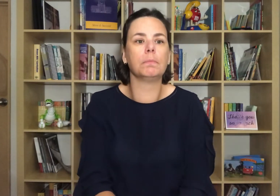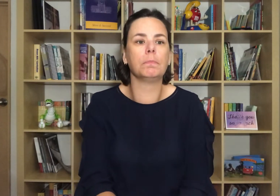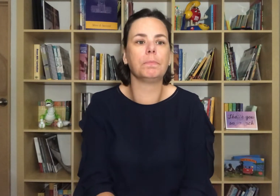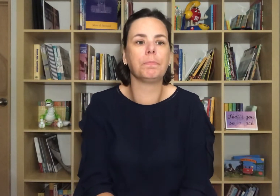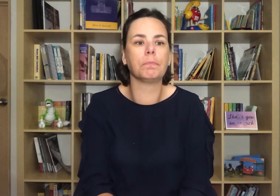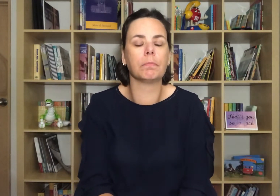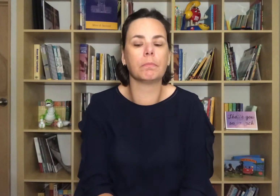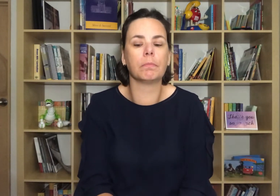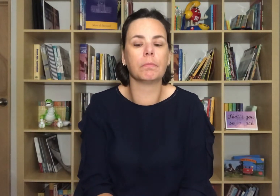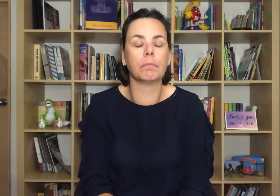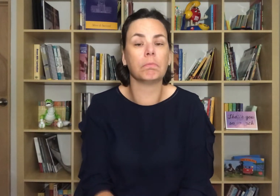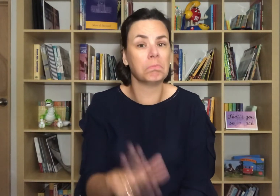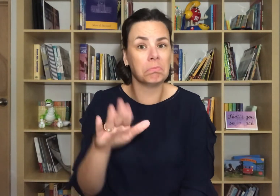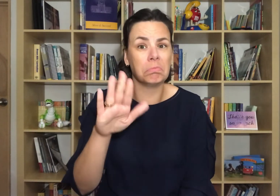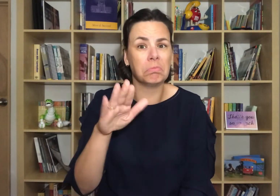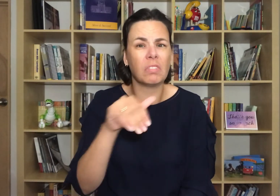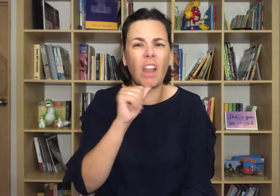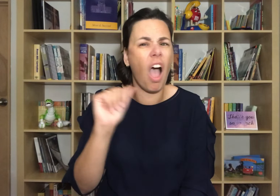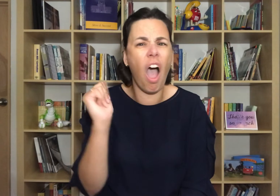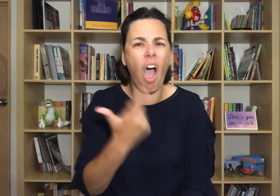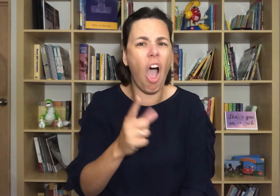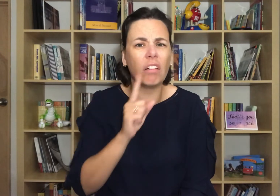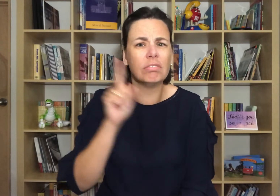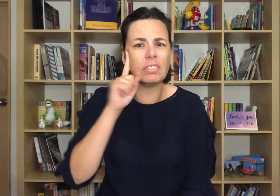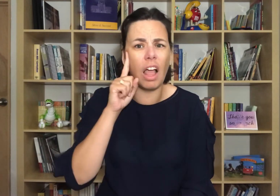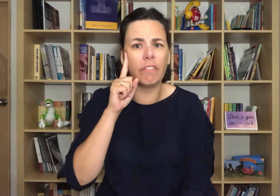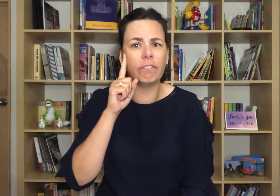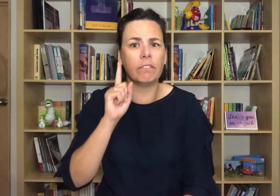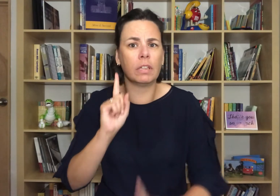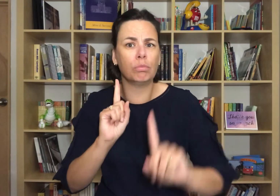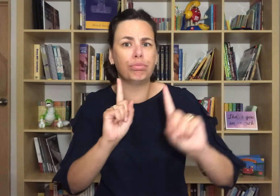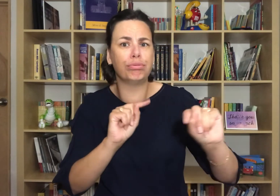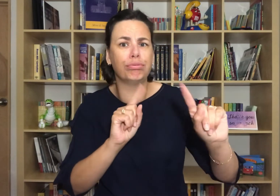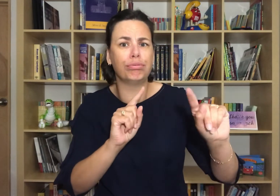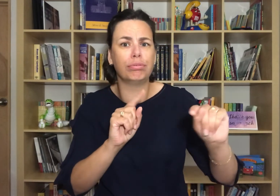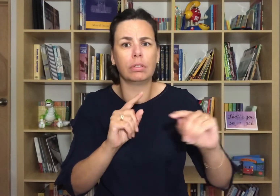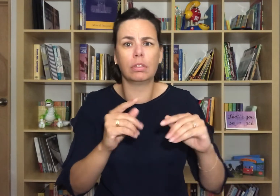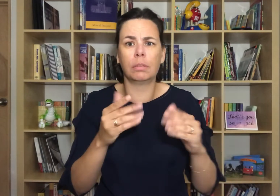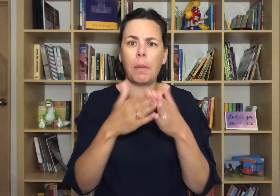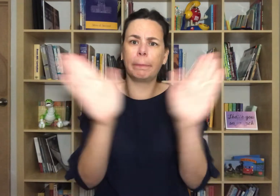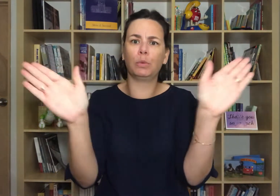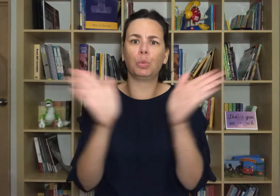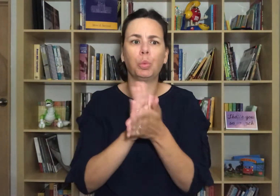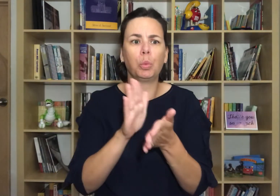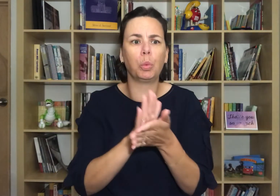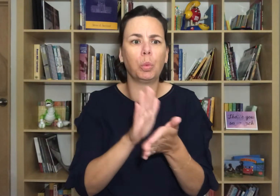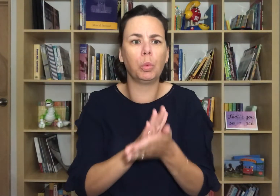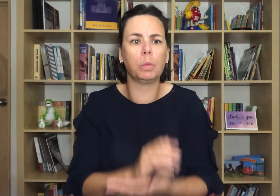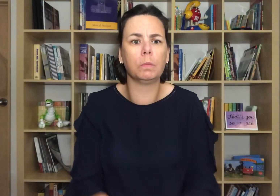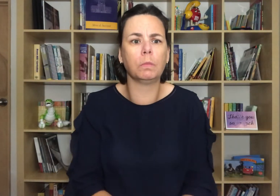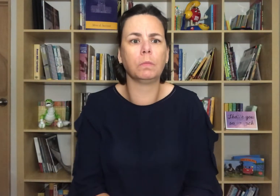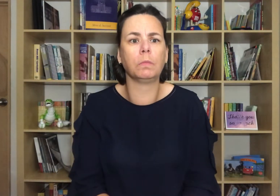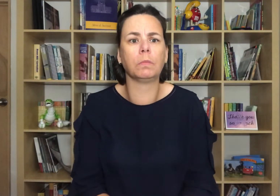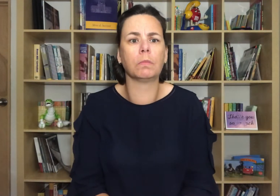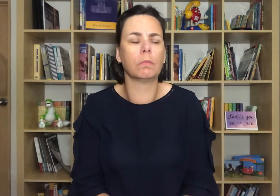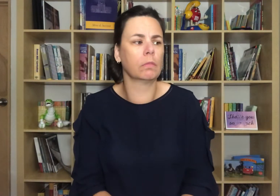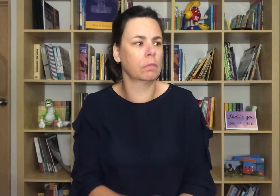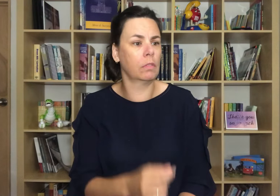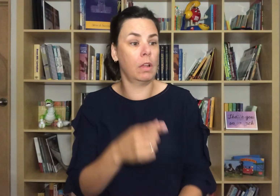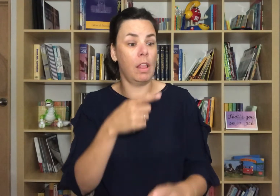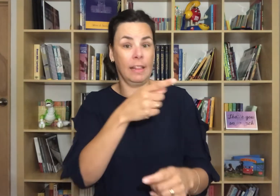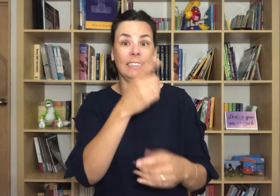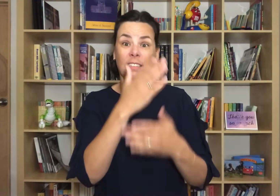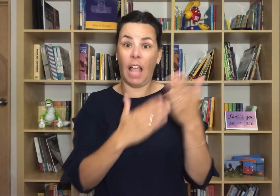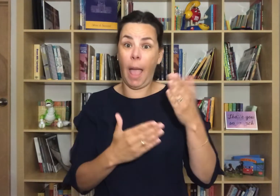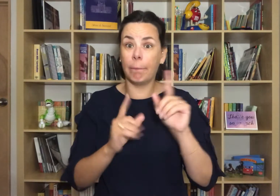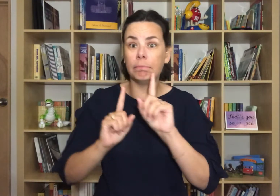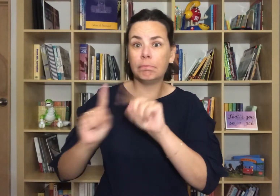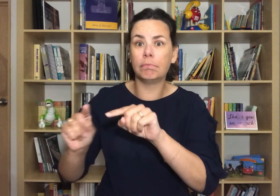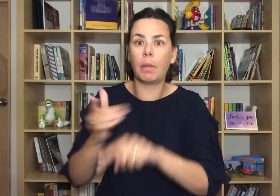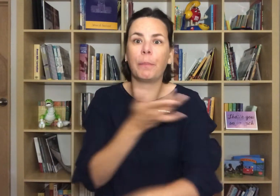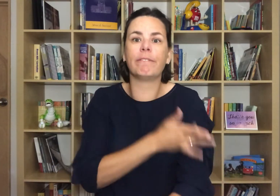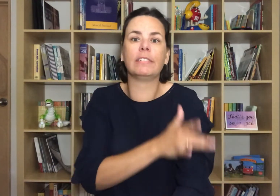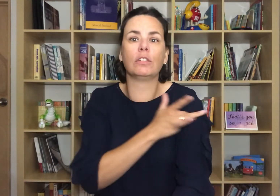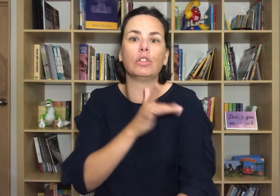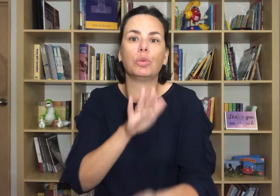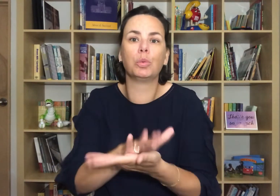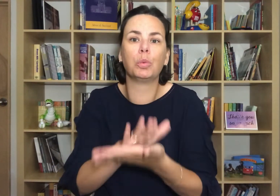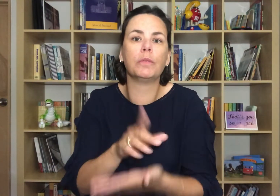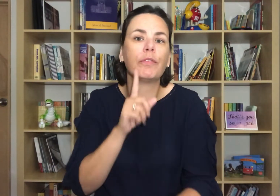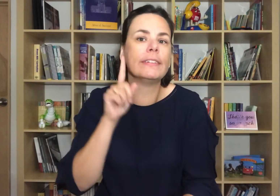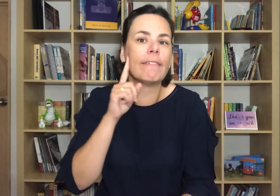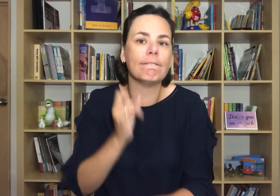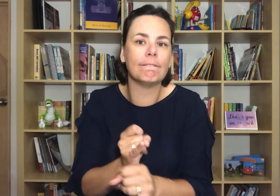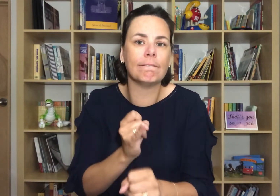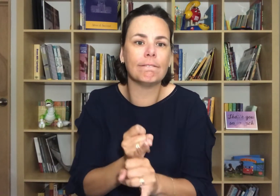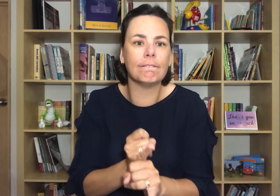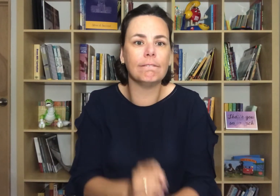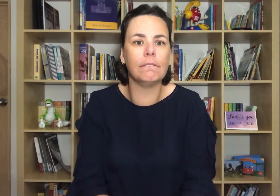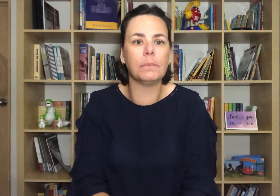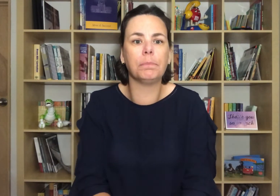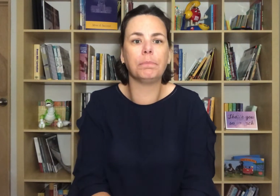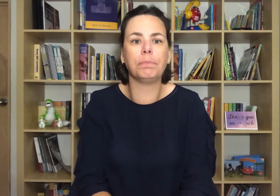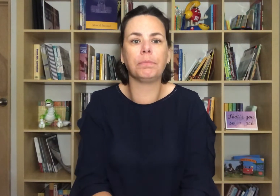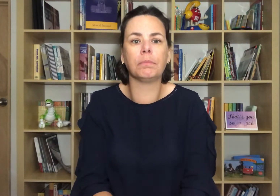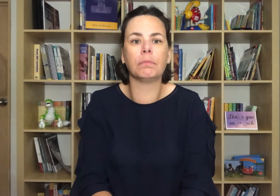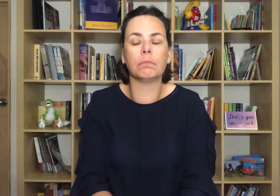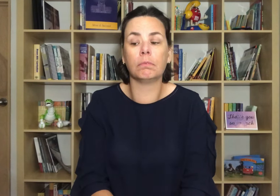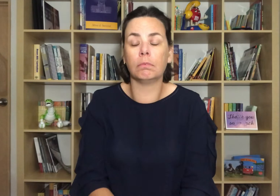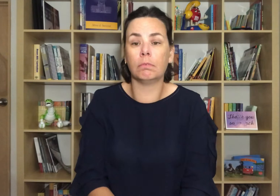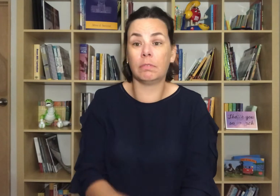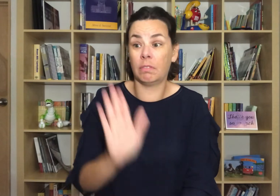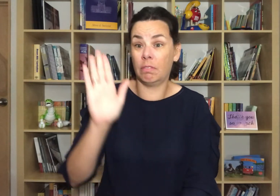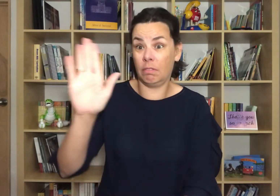Not all Deaf children are attending provincial schools for the Deaf,